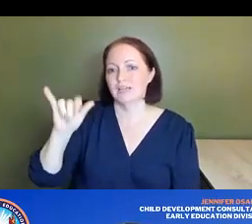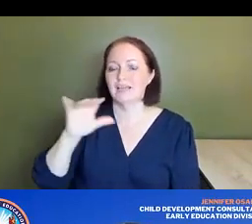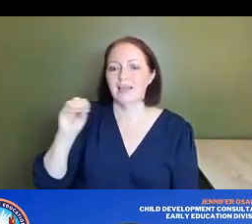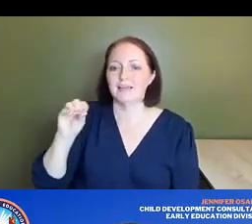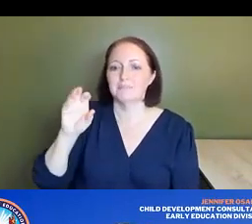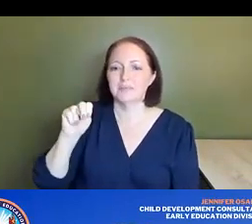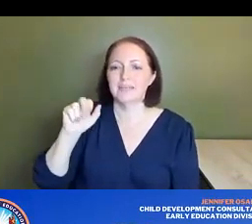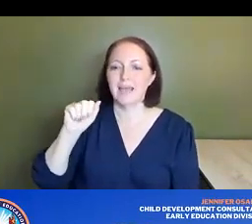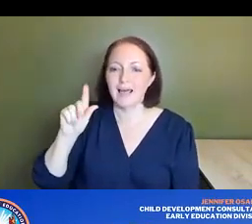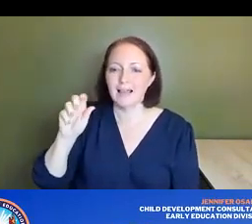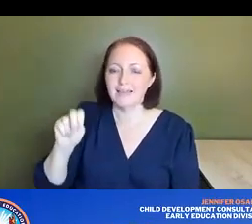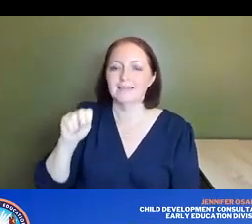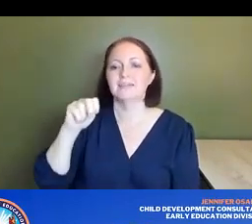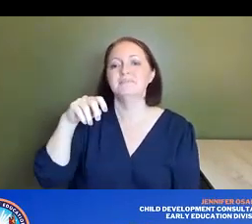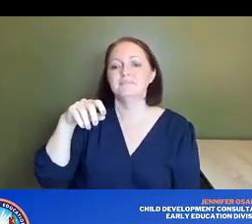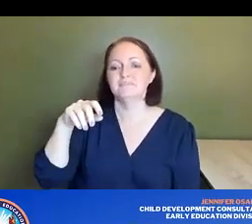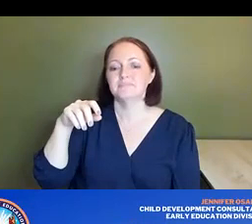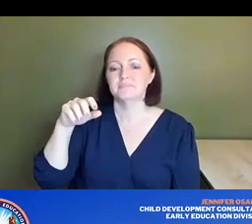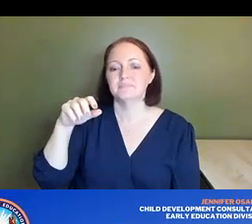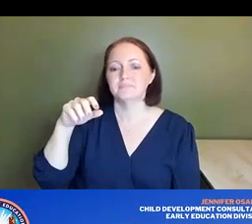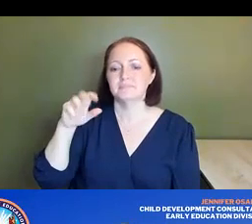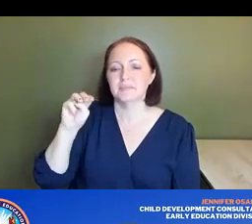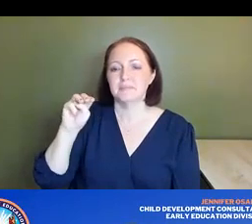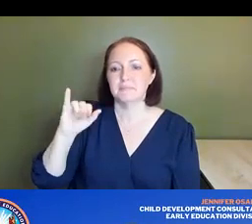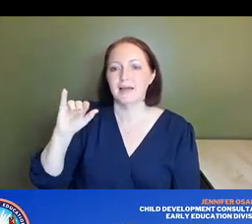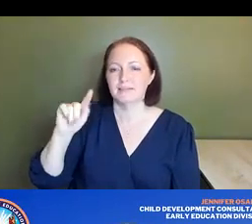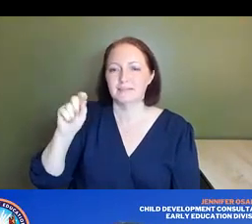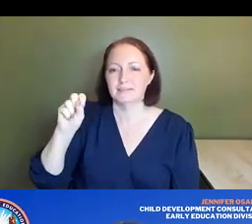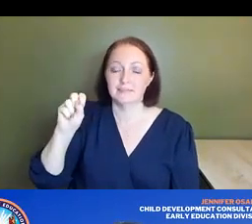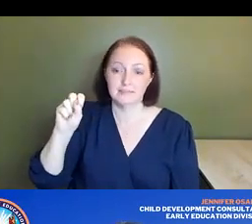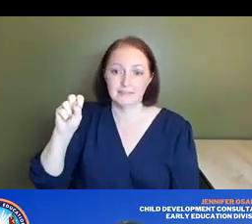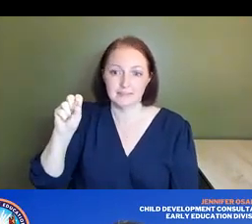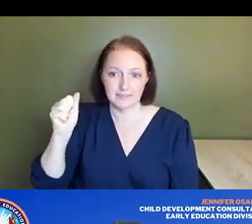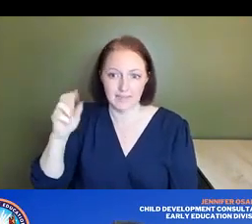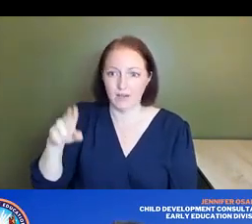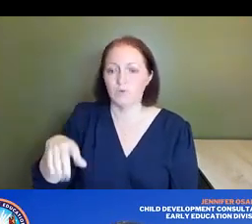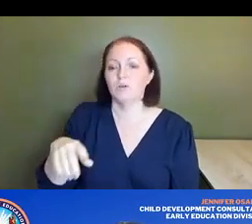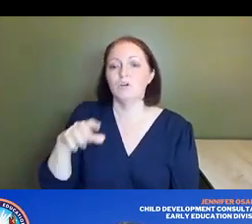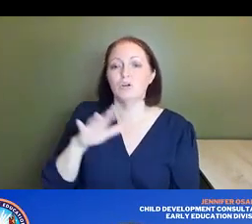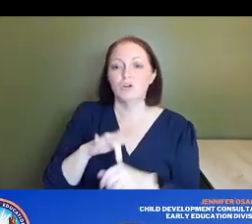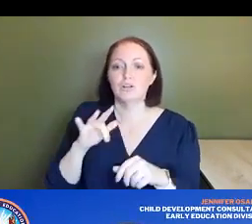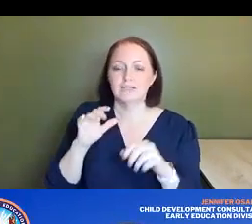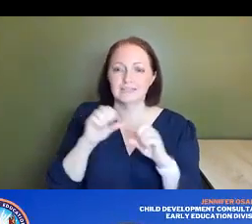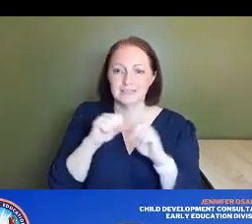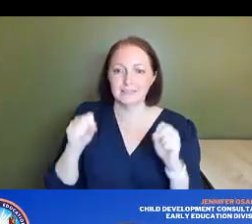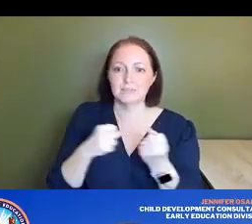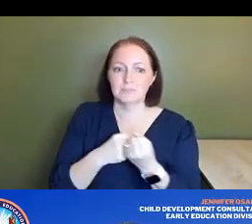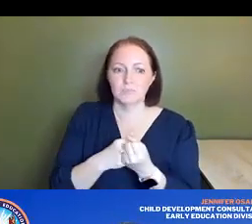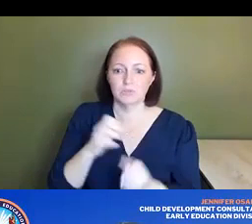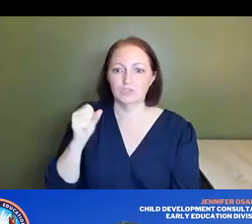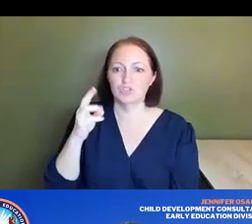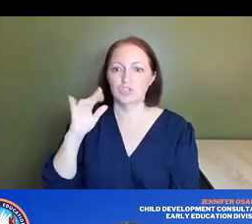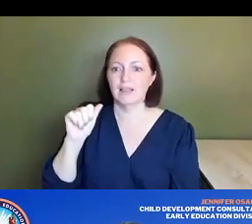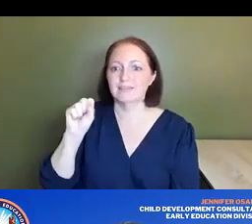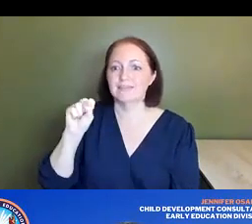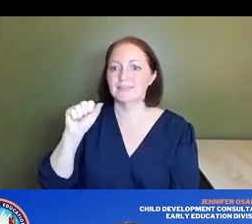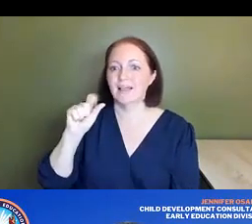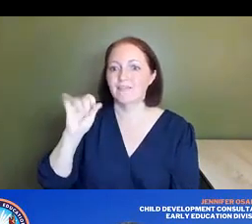Tanimoto and Mai Thao. From Early Education System Support we have Sheila Self Alana Pinsler